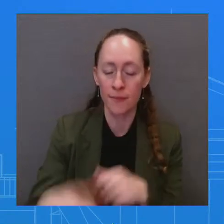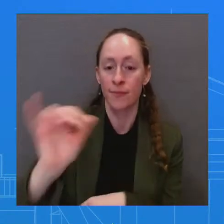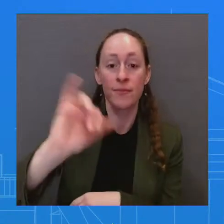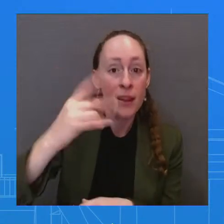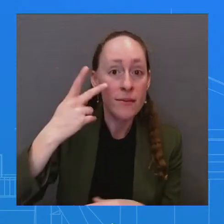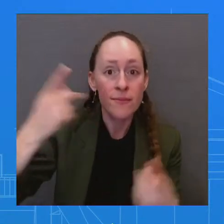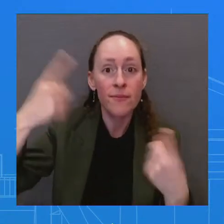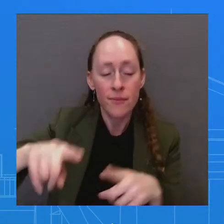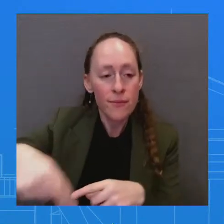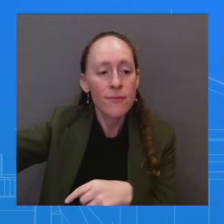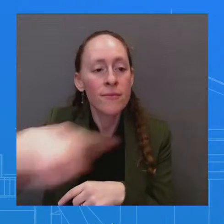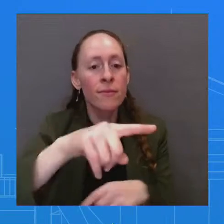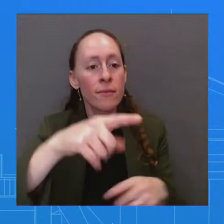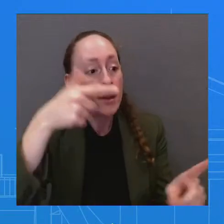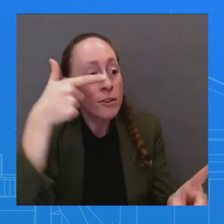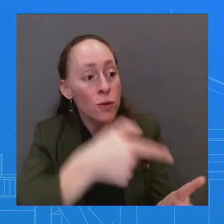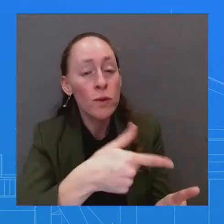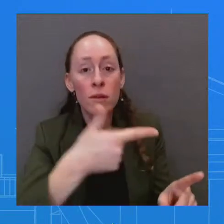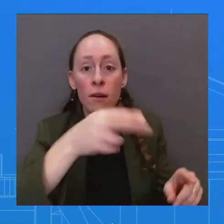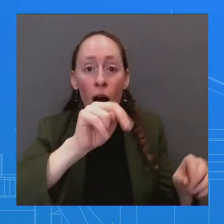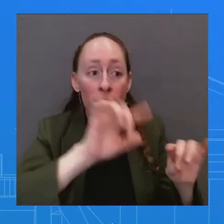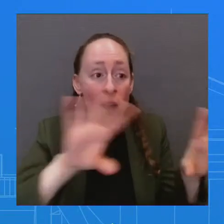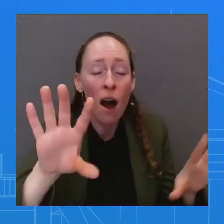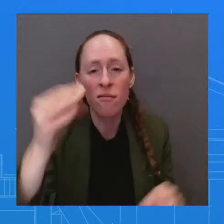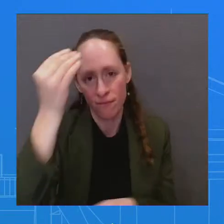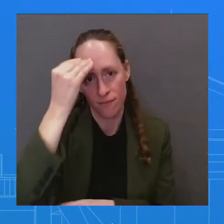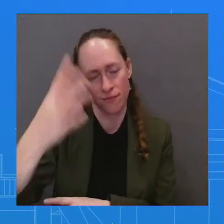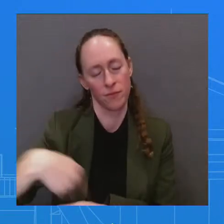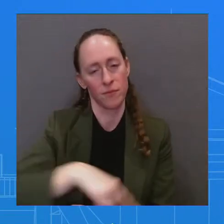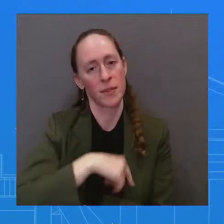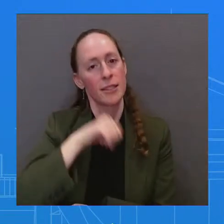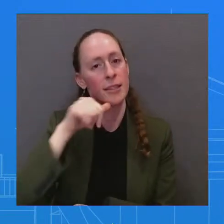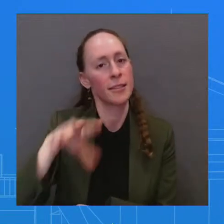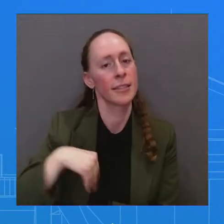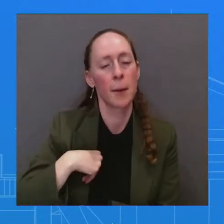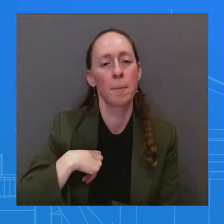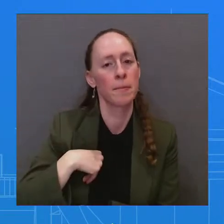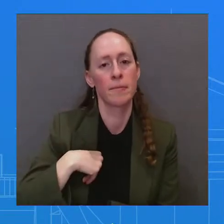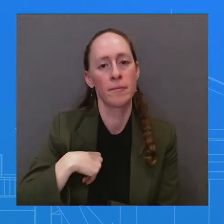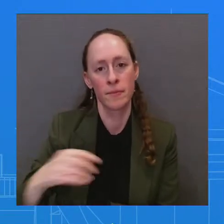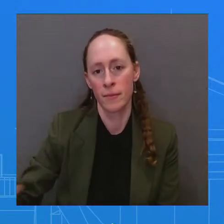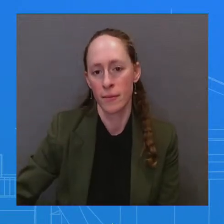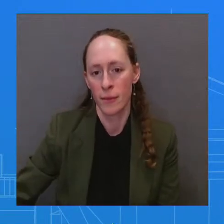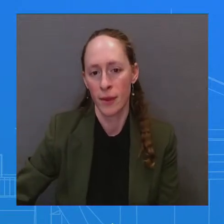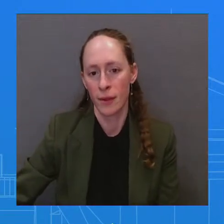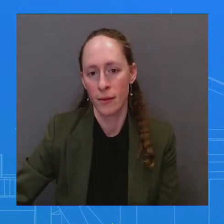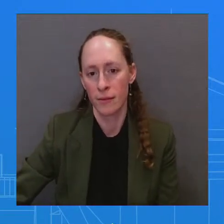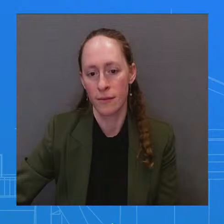Our thanks go to the Burlington Police Department, the FBI, AFT [sic. ATF], and other law enforcement partners